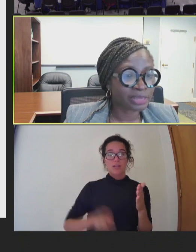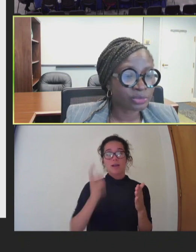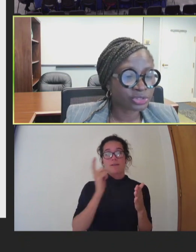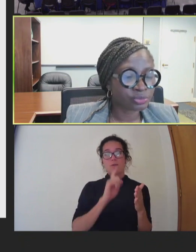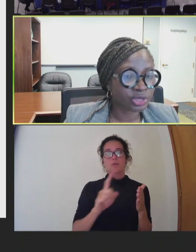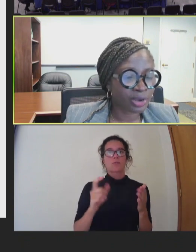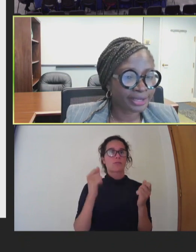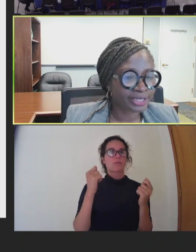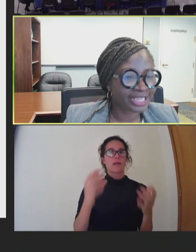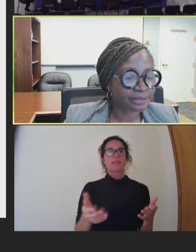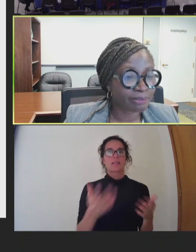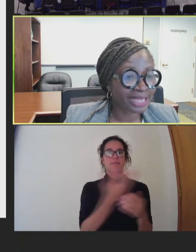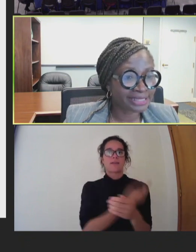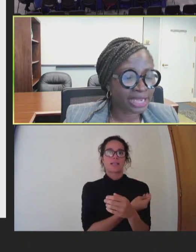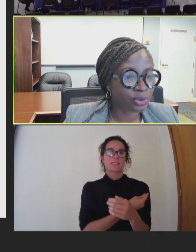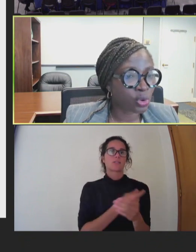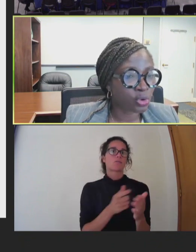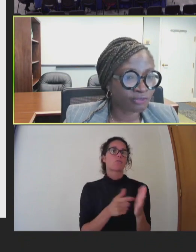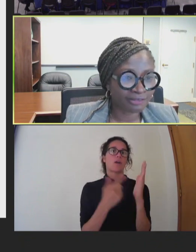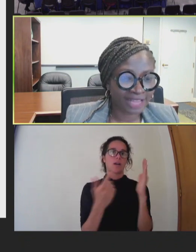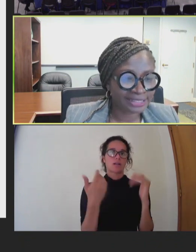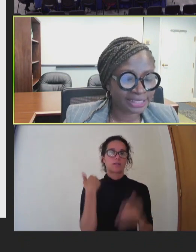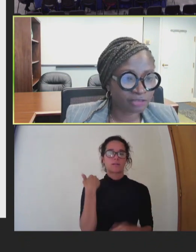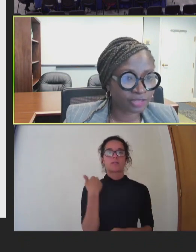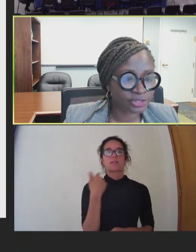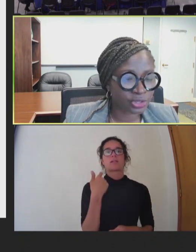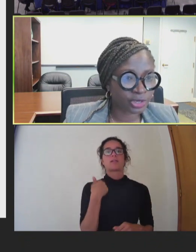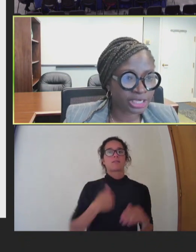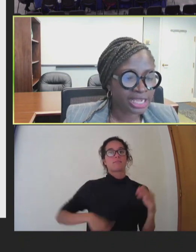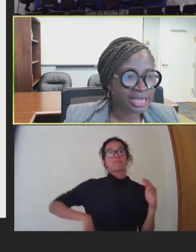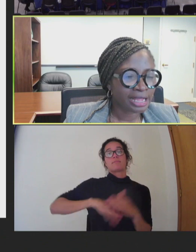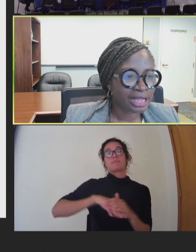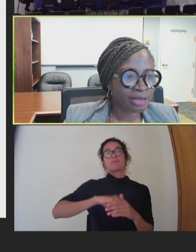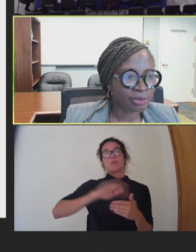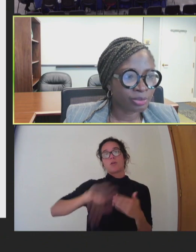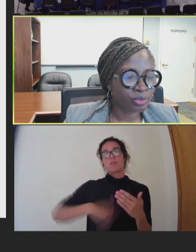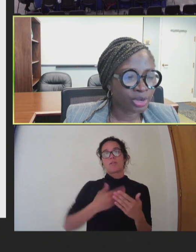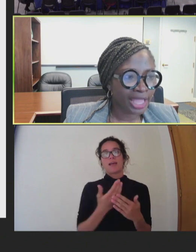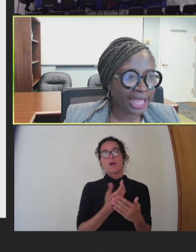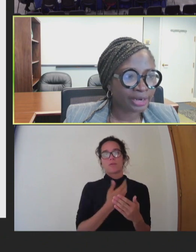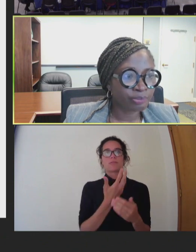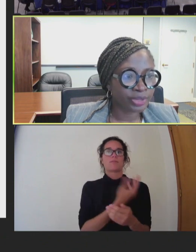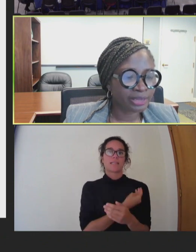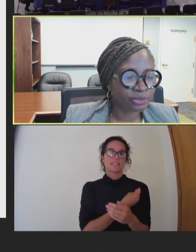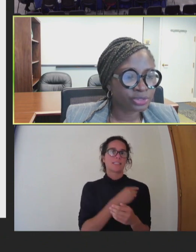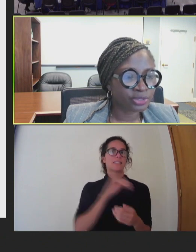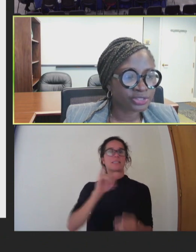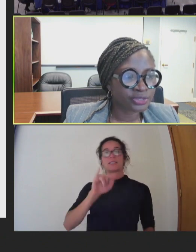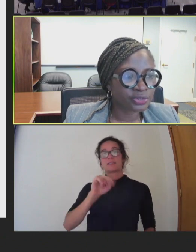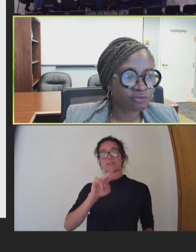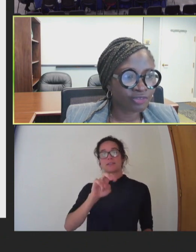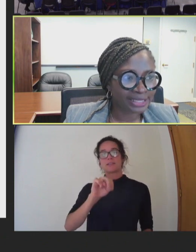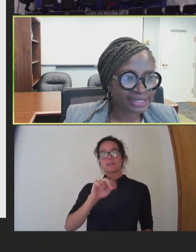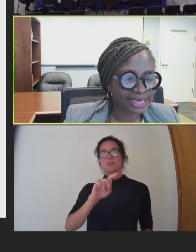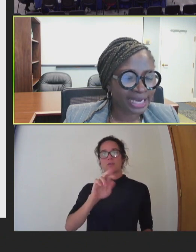that was required. It maxed out all of our vaccine inventory. And being able to continue to vaccinate